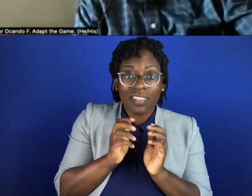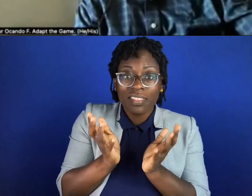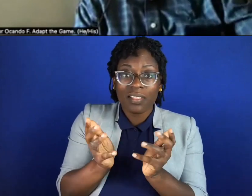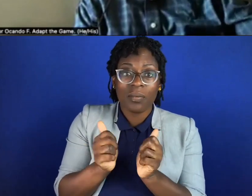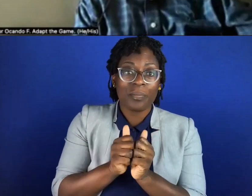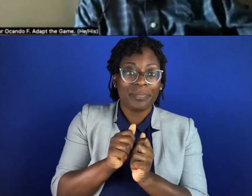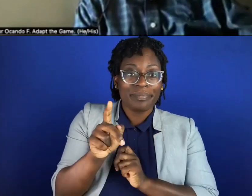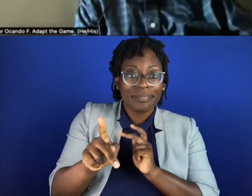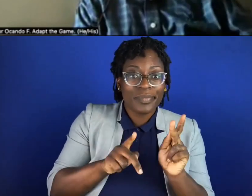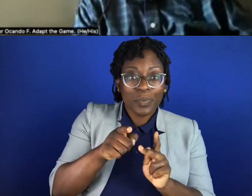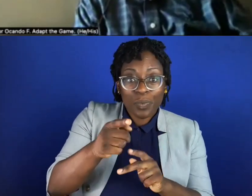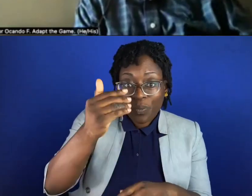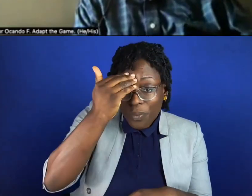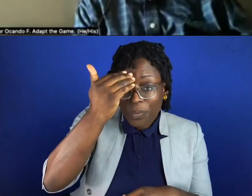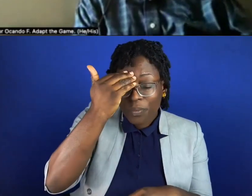you so much for sharing.